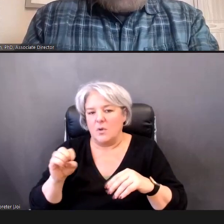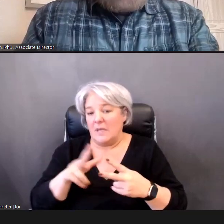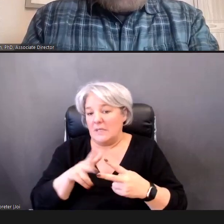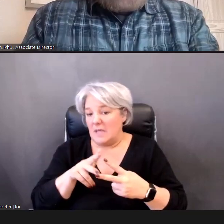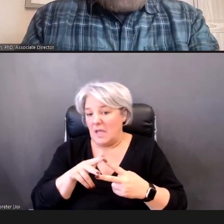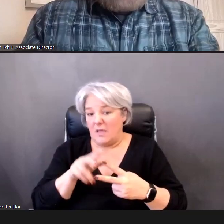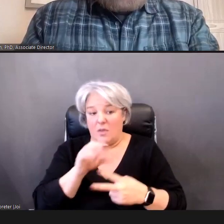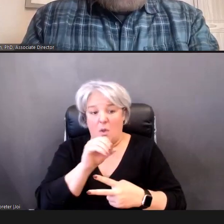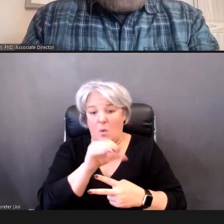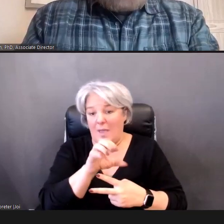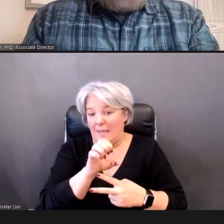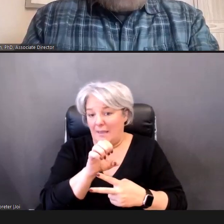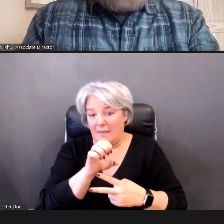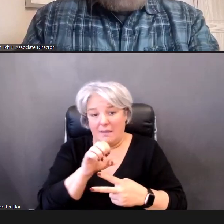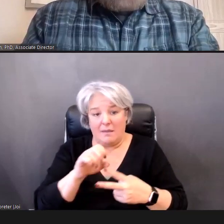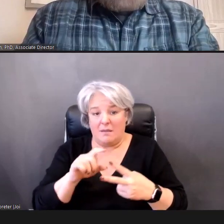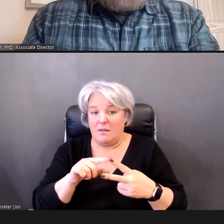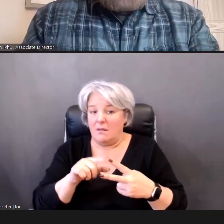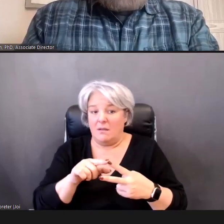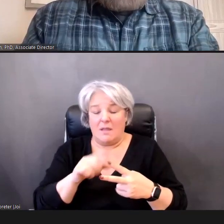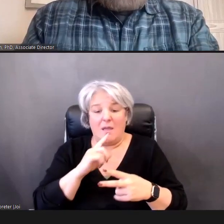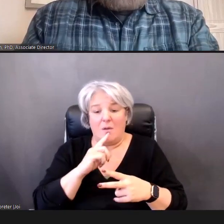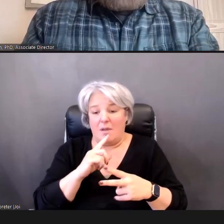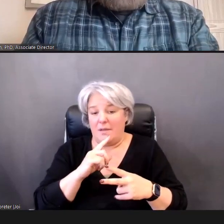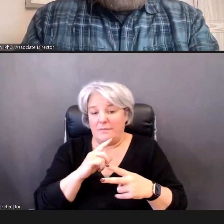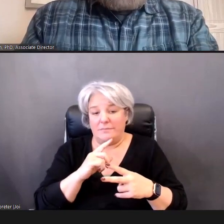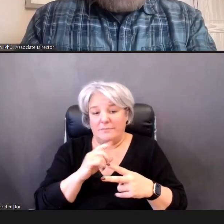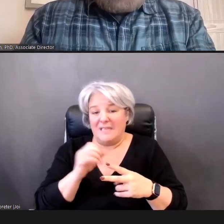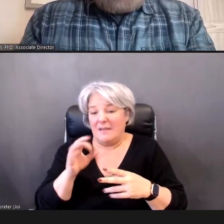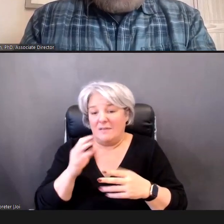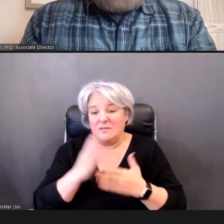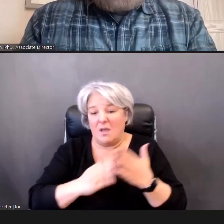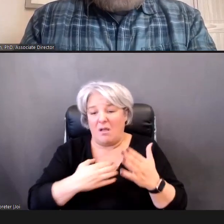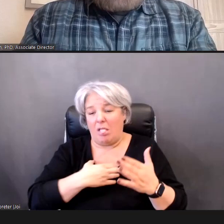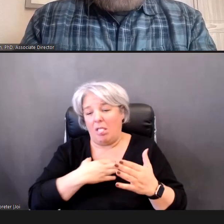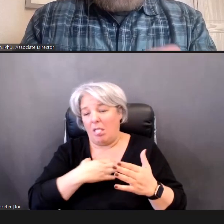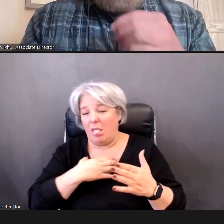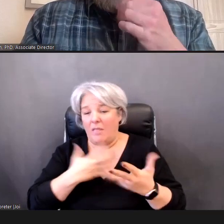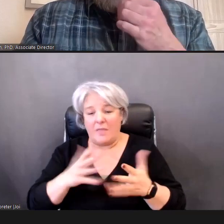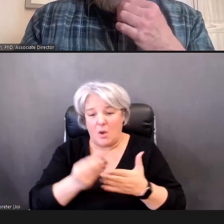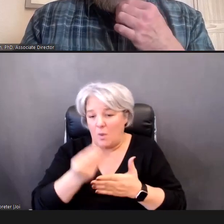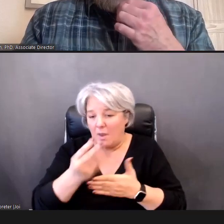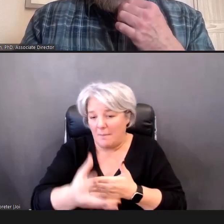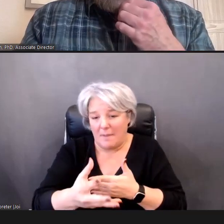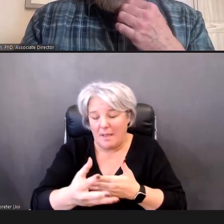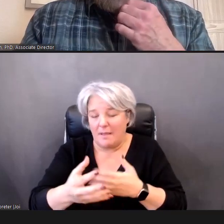this case you've got barriers to